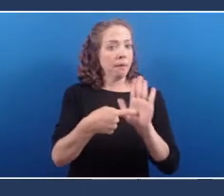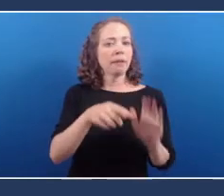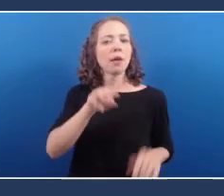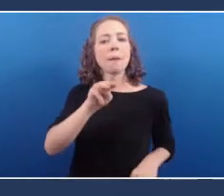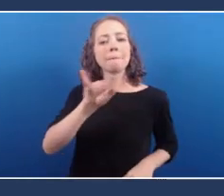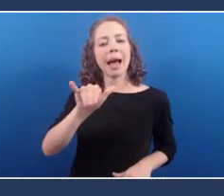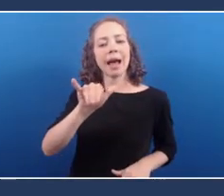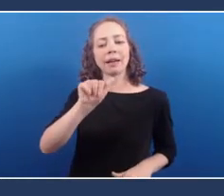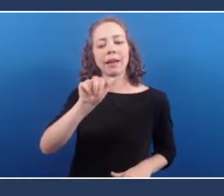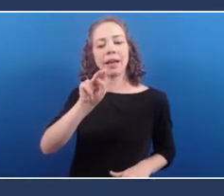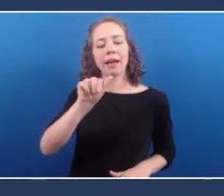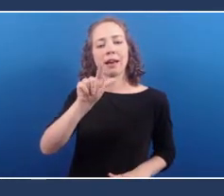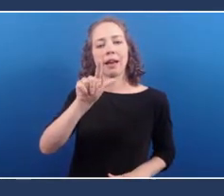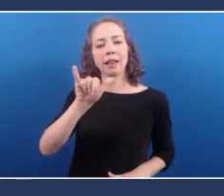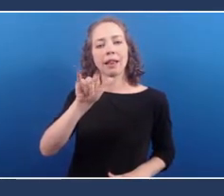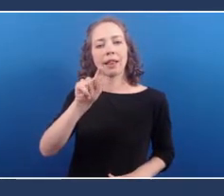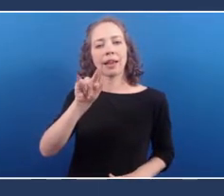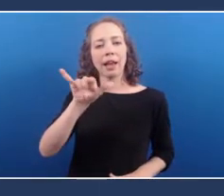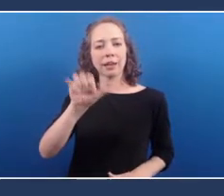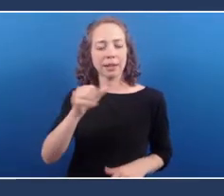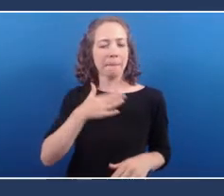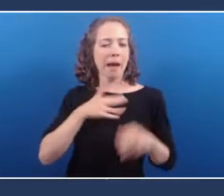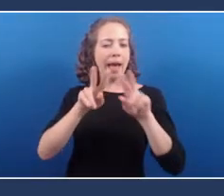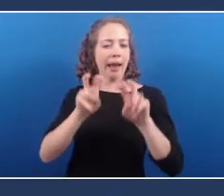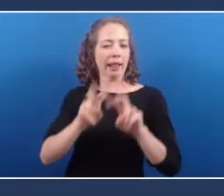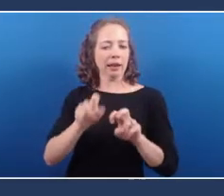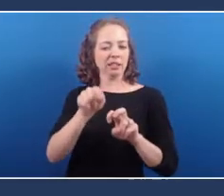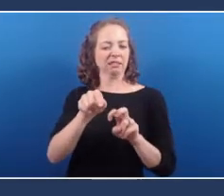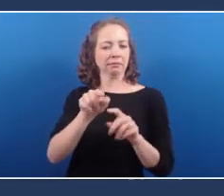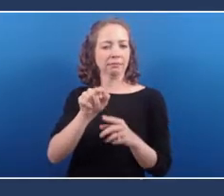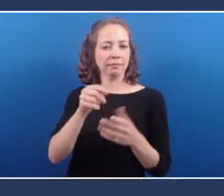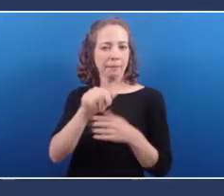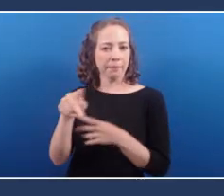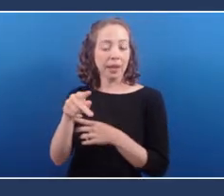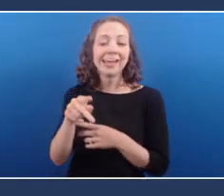So, again, you have to unplug to recharge.